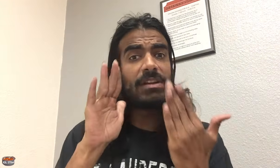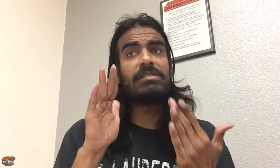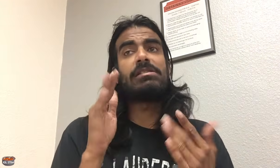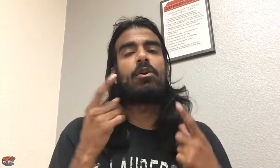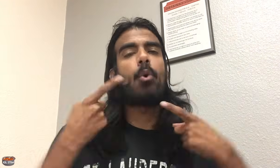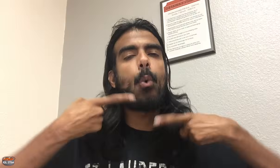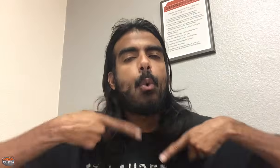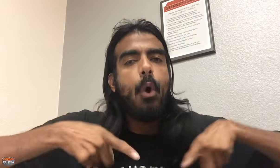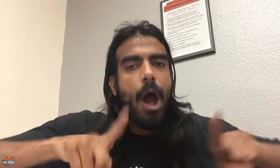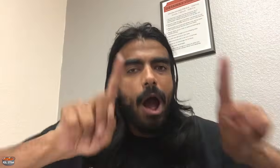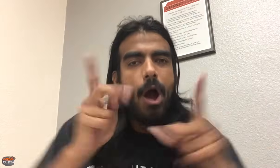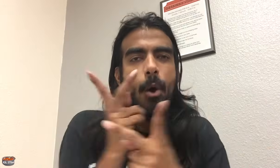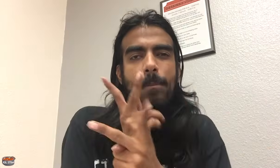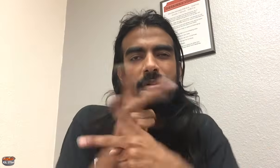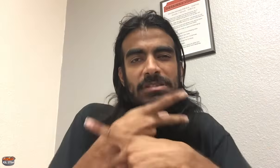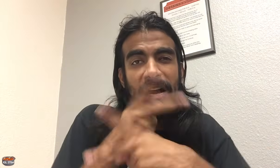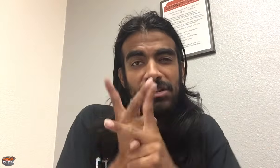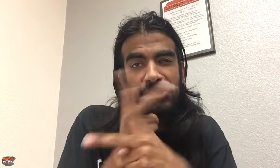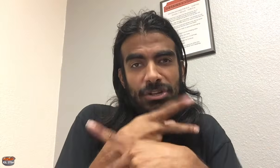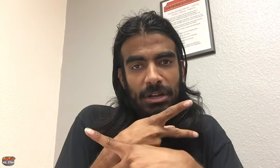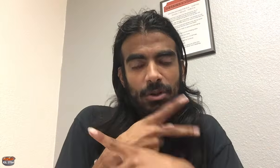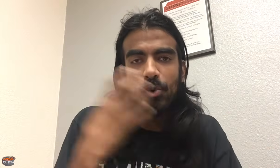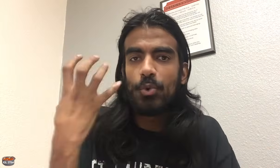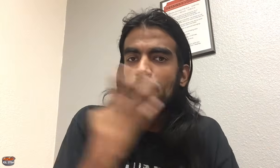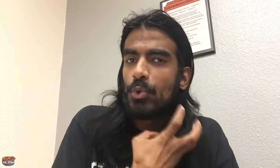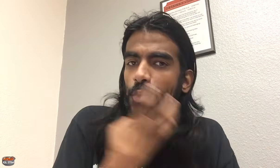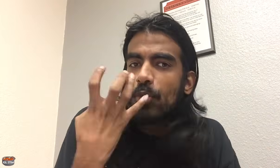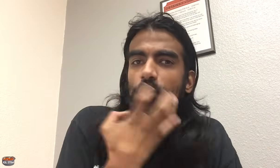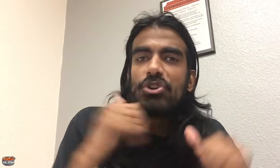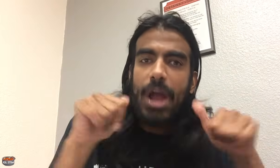the main concern is production.